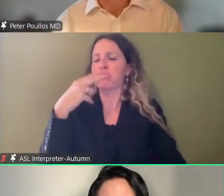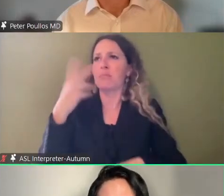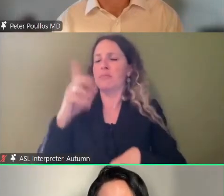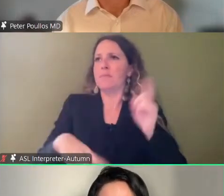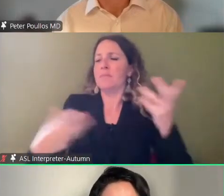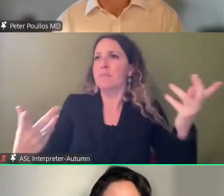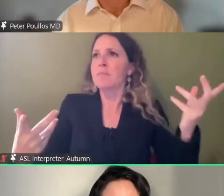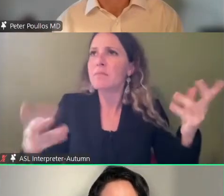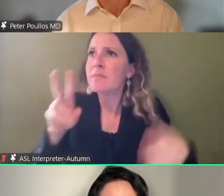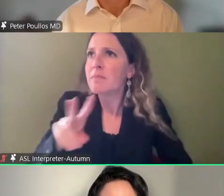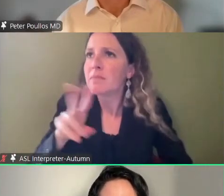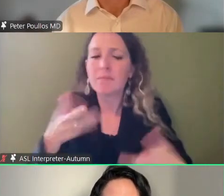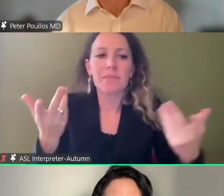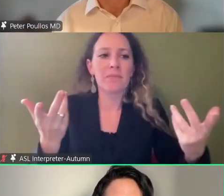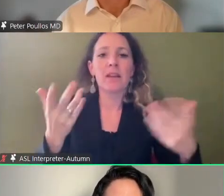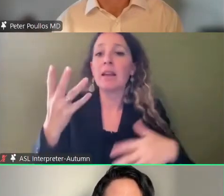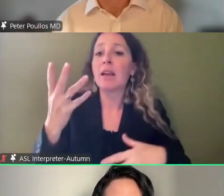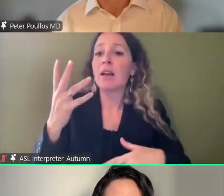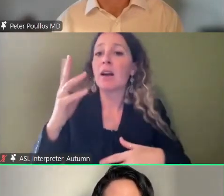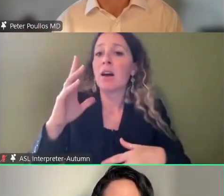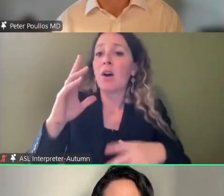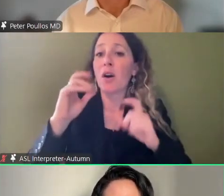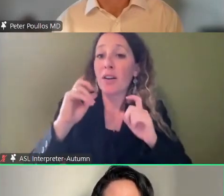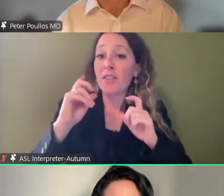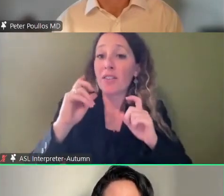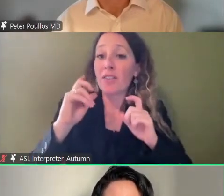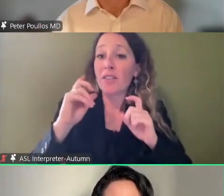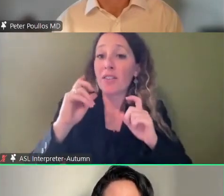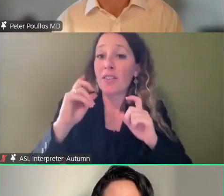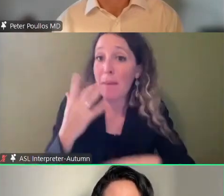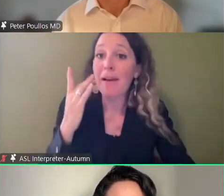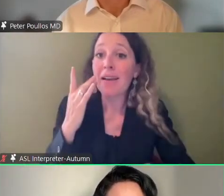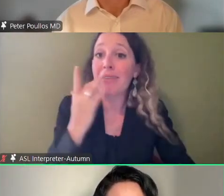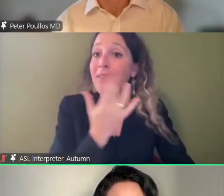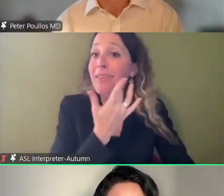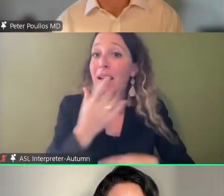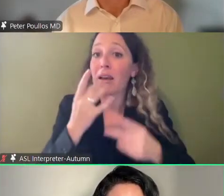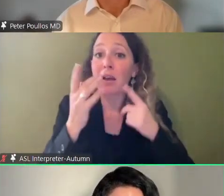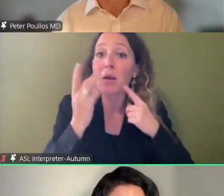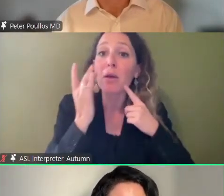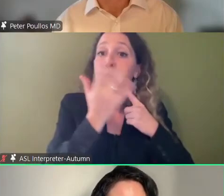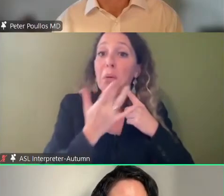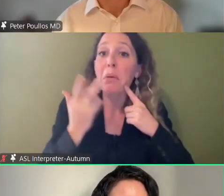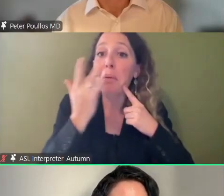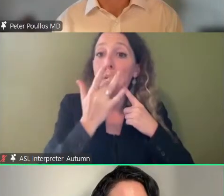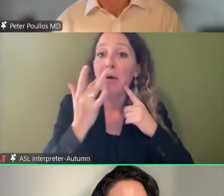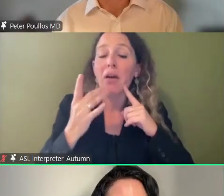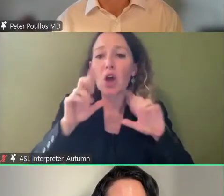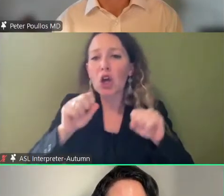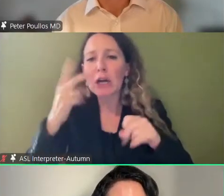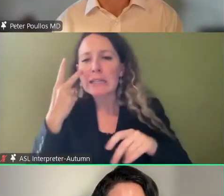had or if she gave people masks that had She could at least see a little bit about what they